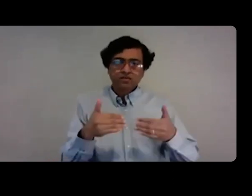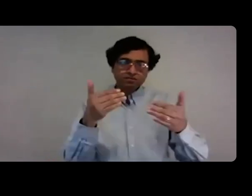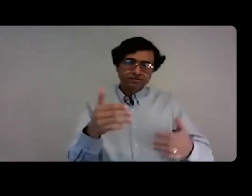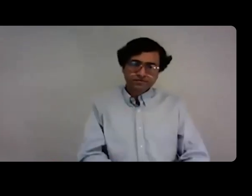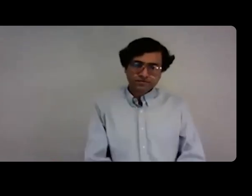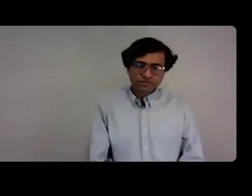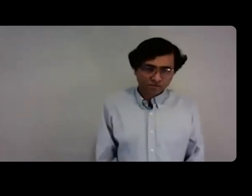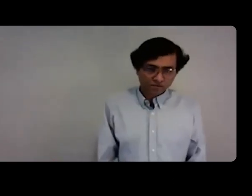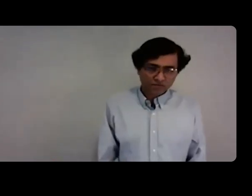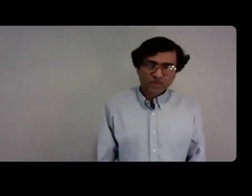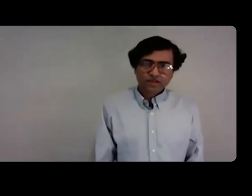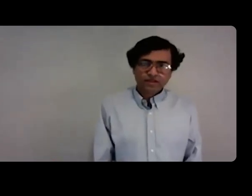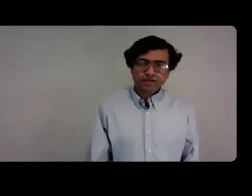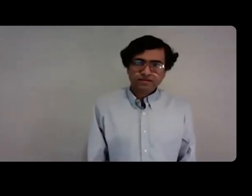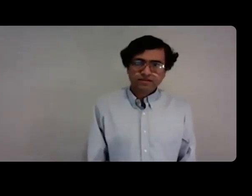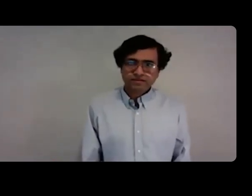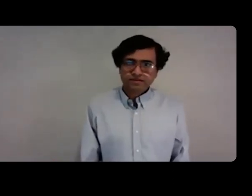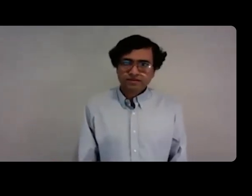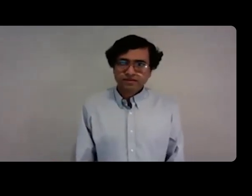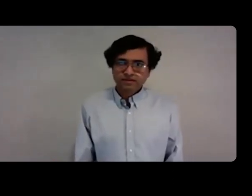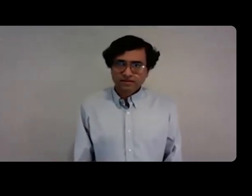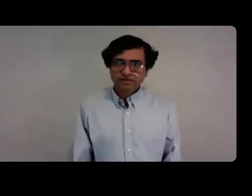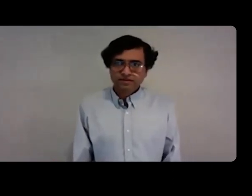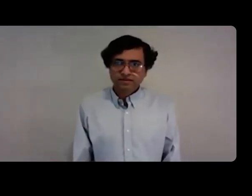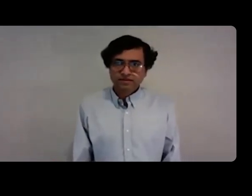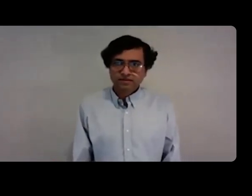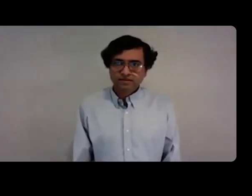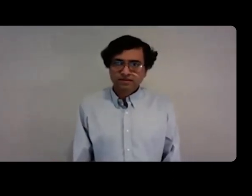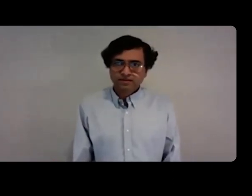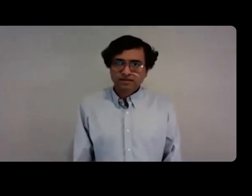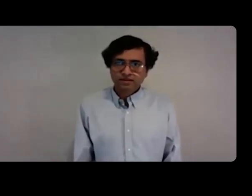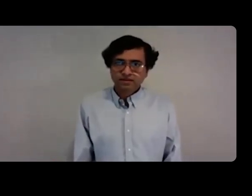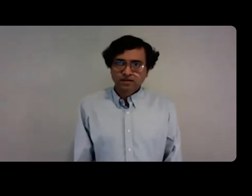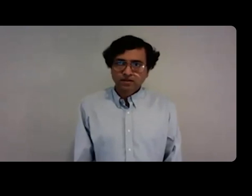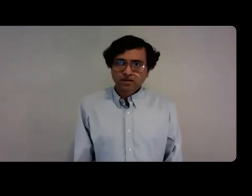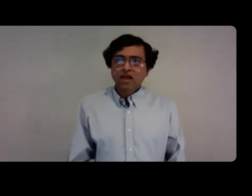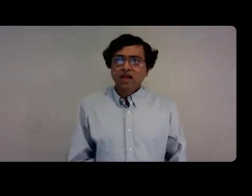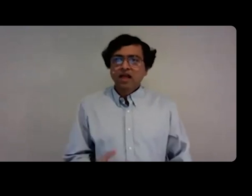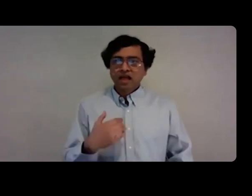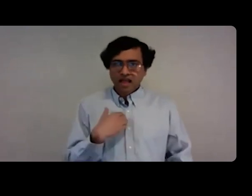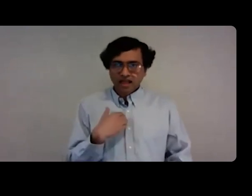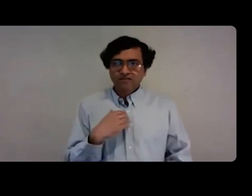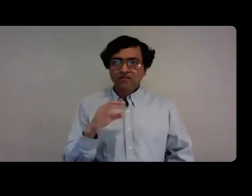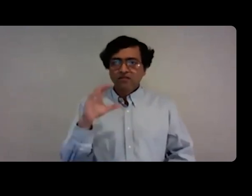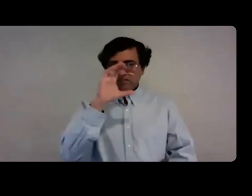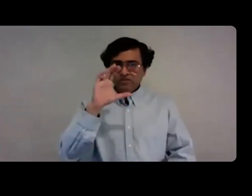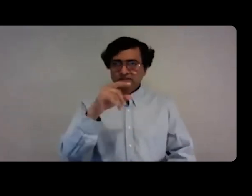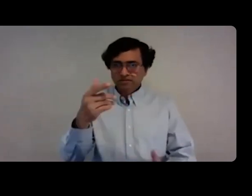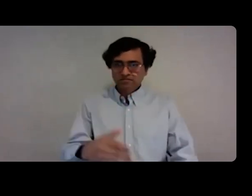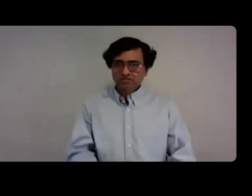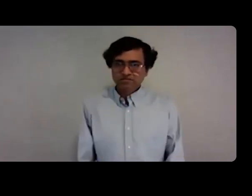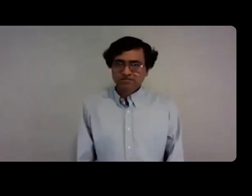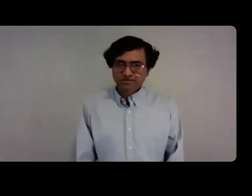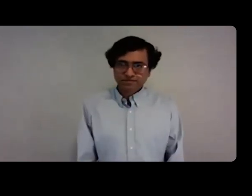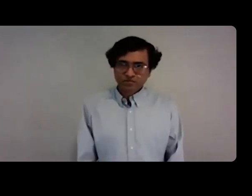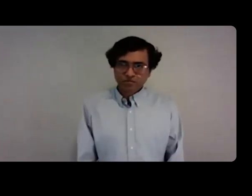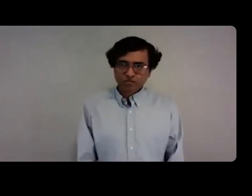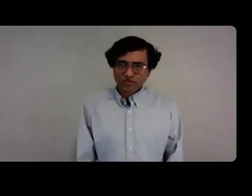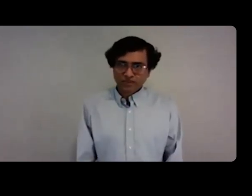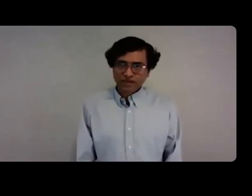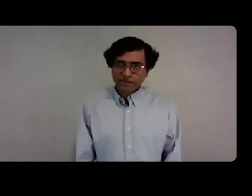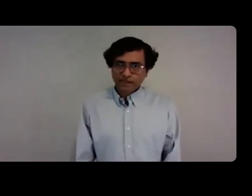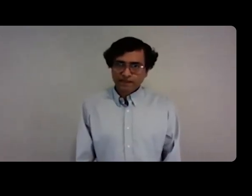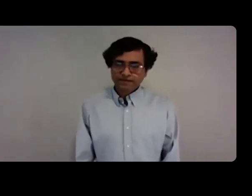have been missed to go back to would all be good additions.